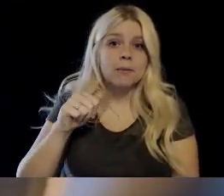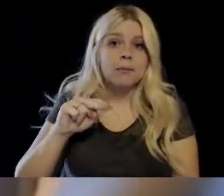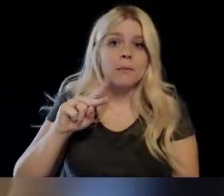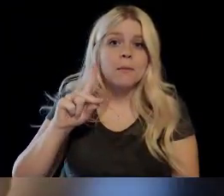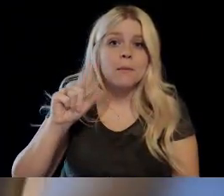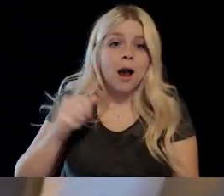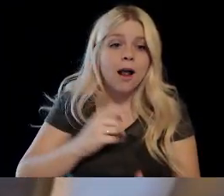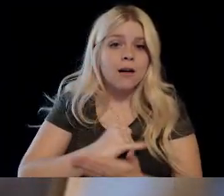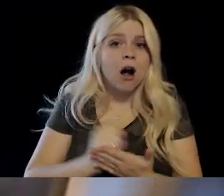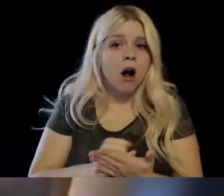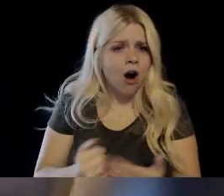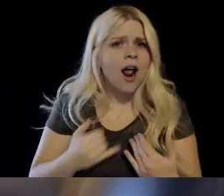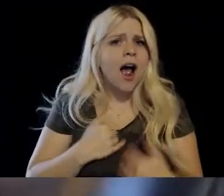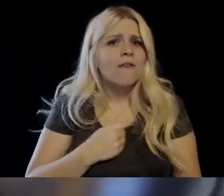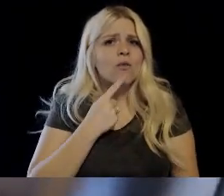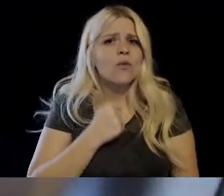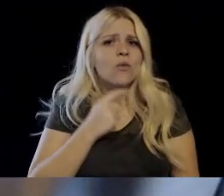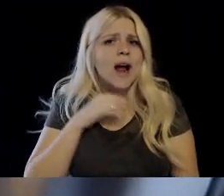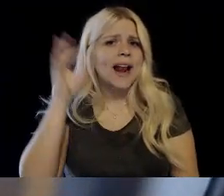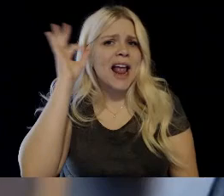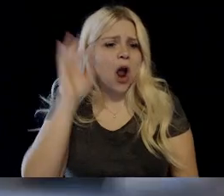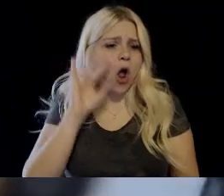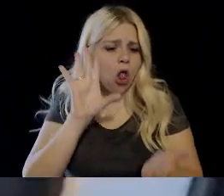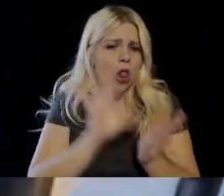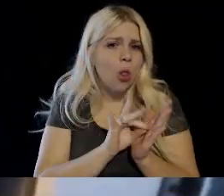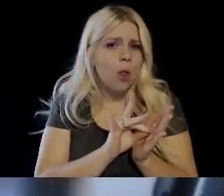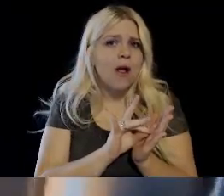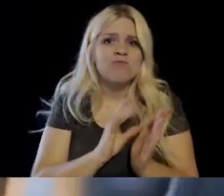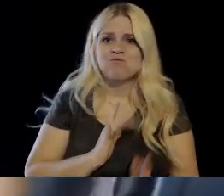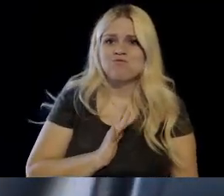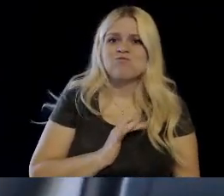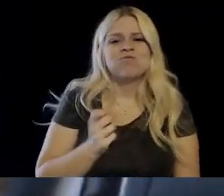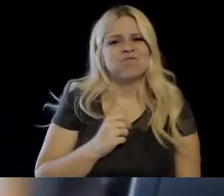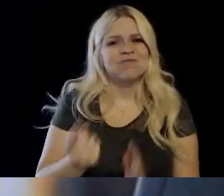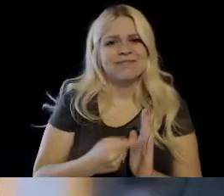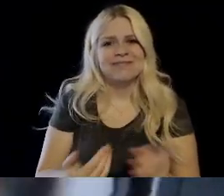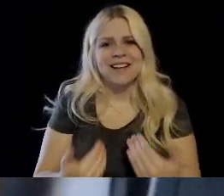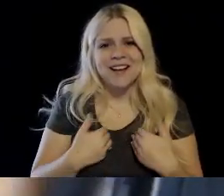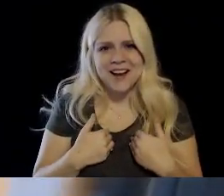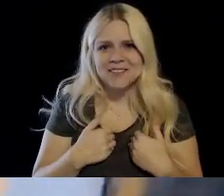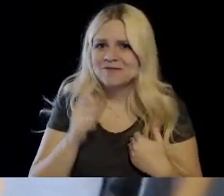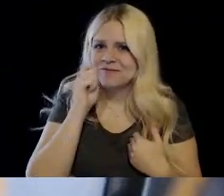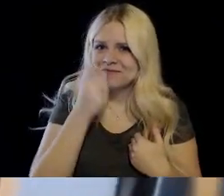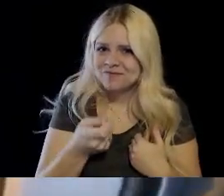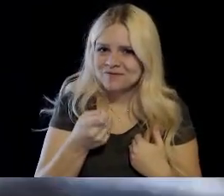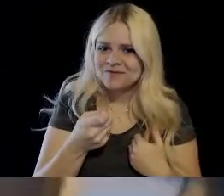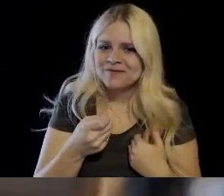love. We were visiting elephants yesterday for Animal Art Week. I got a good spray on the face. Joanne: Oh, that's fun.